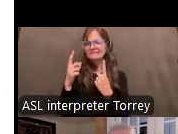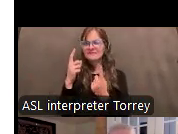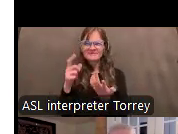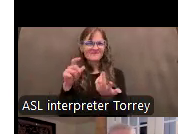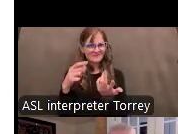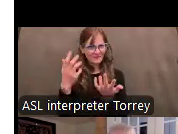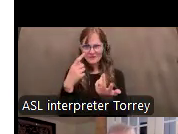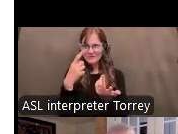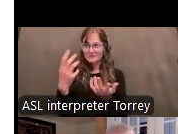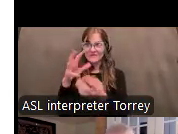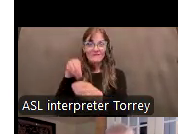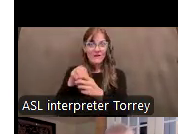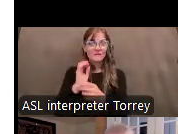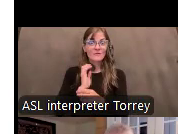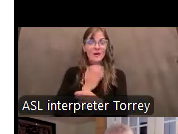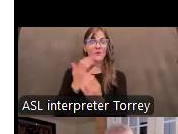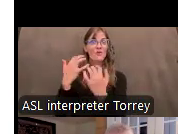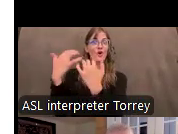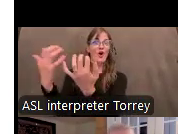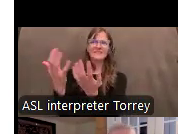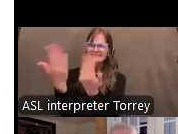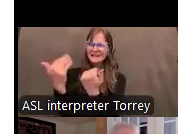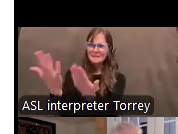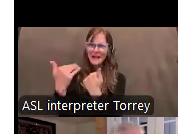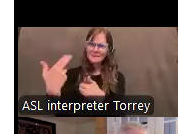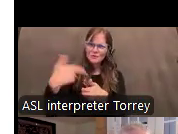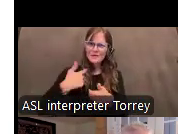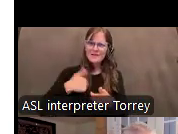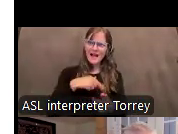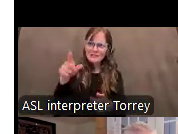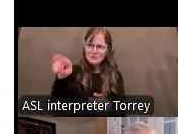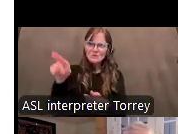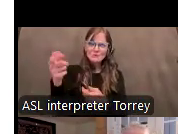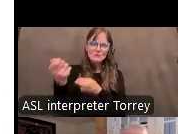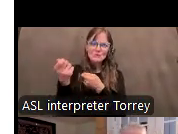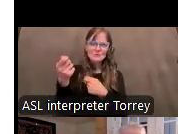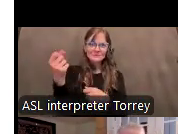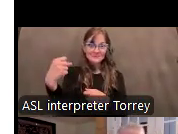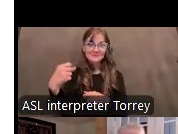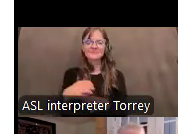and we know that we can start very early. This has been a new focus of our campaign